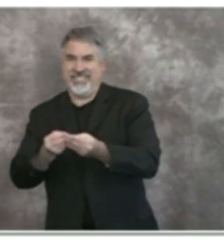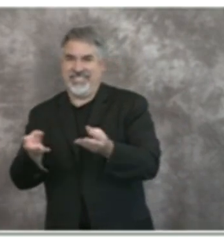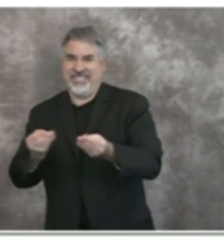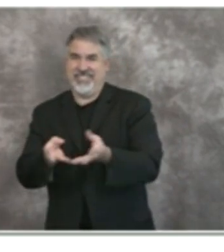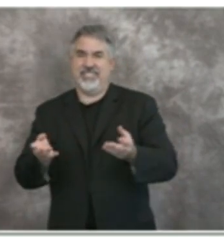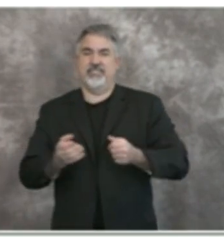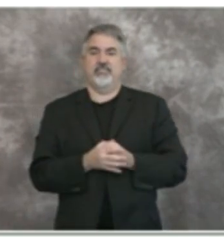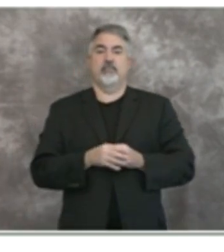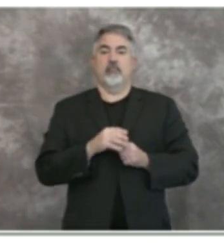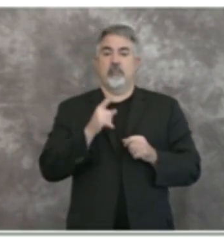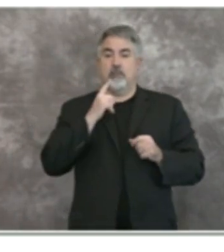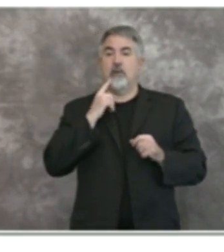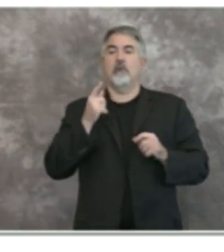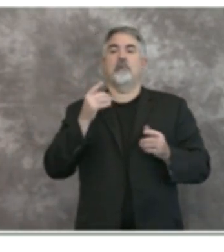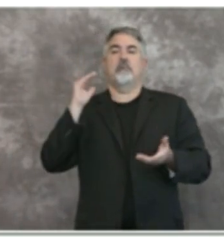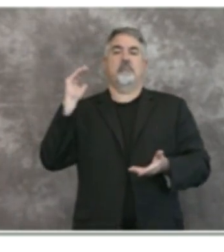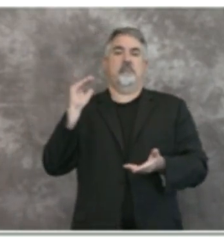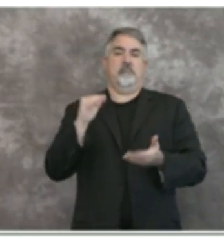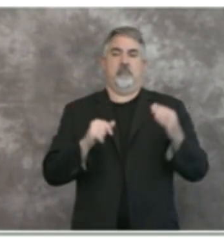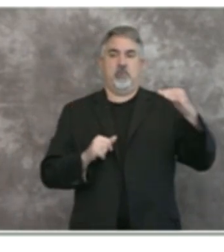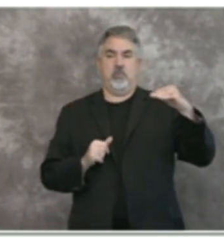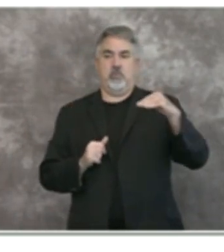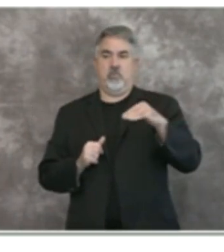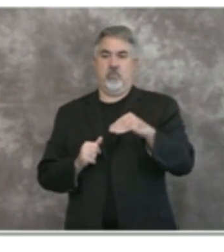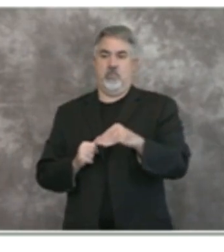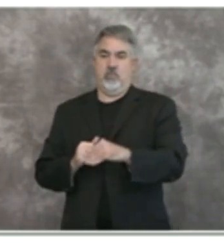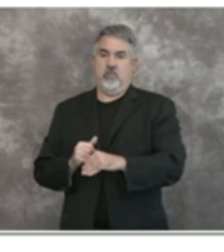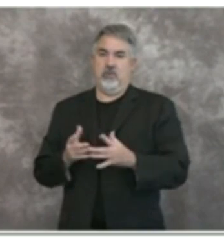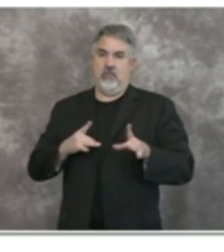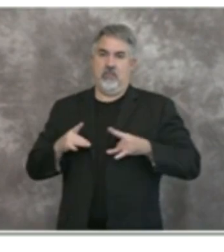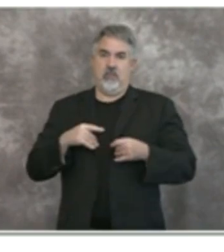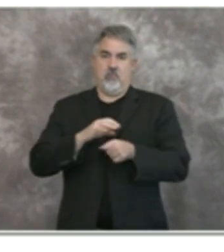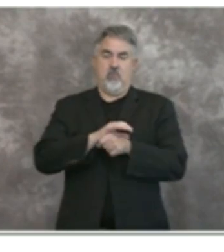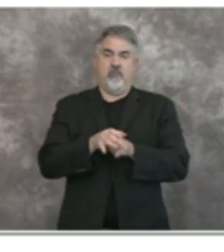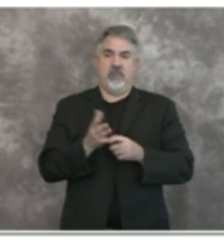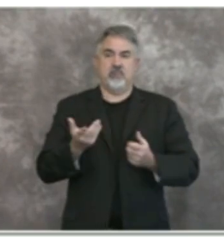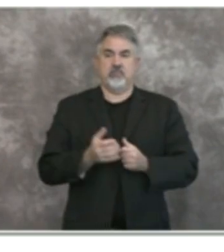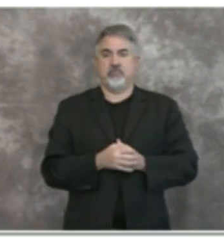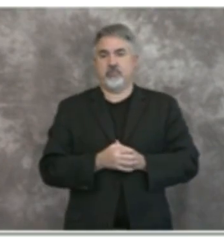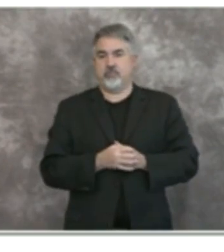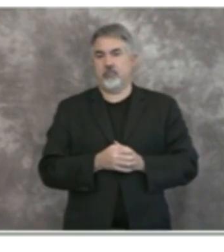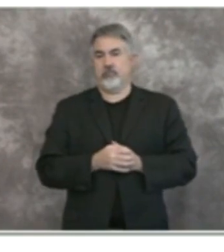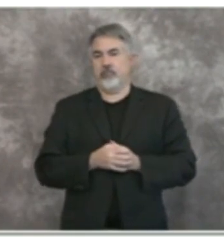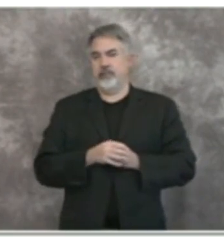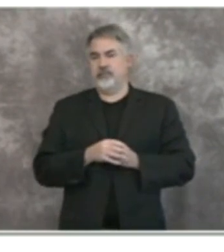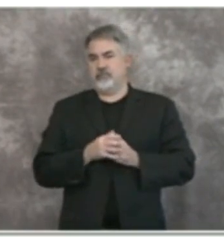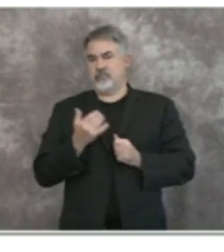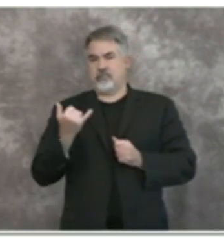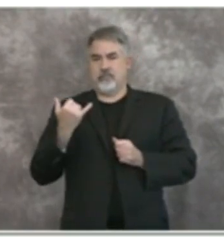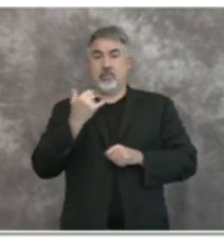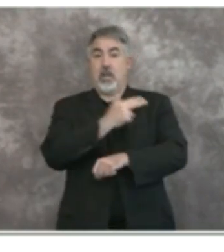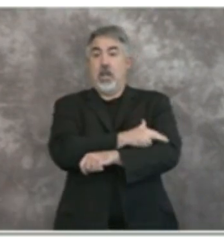PARTICULARLY AS WE INCREASE TESTING. IT INCREASED TESTING, I'M MORE INTO A LOWER PROBABILITY, POSITIVE FOLKS